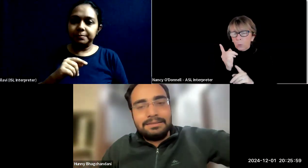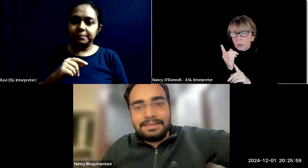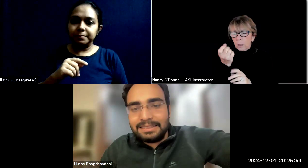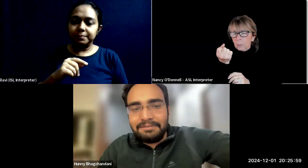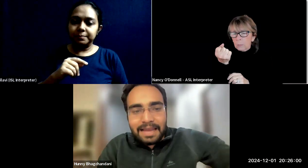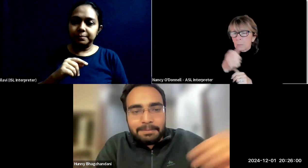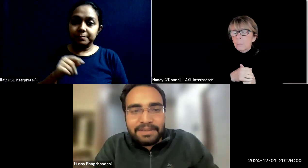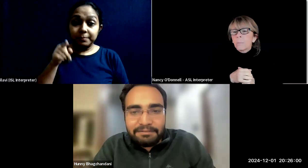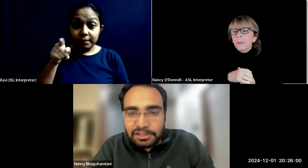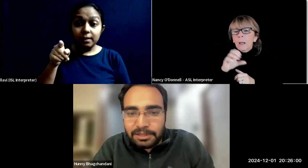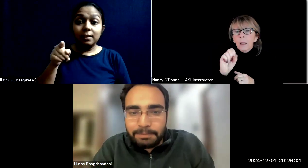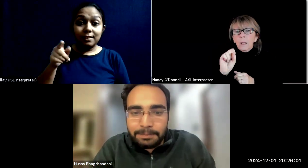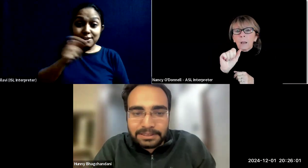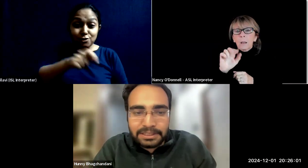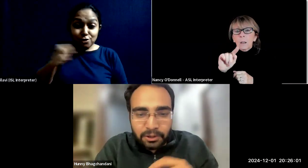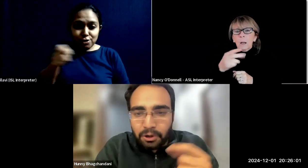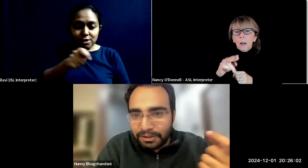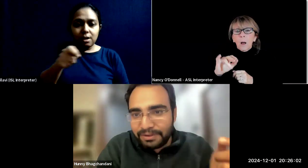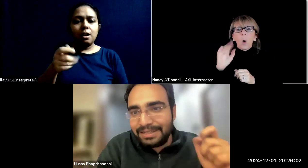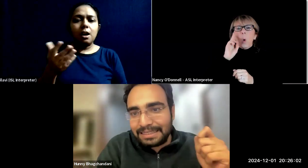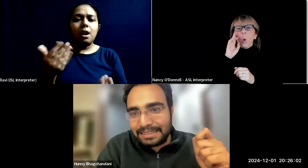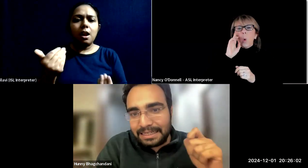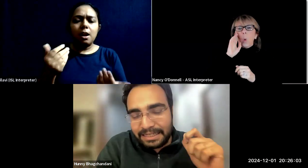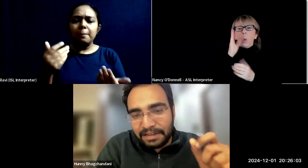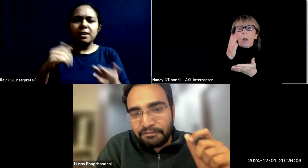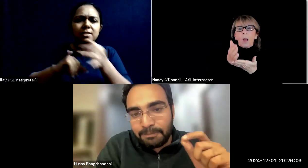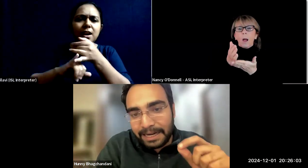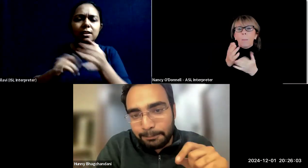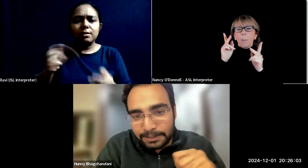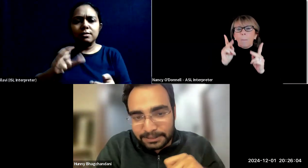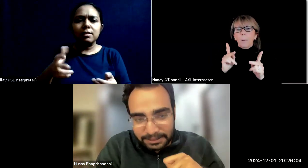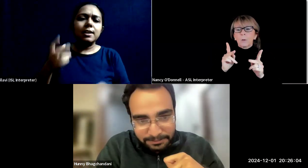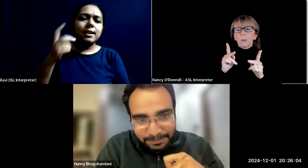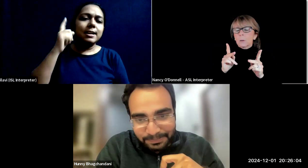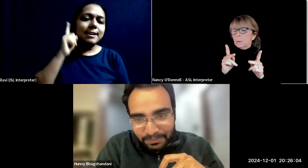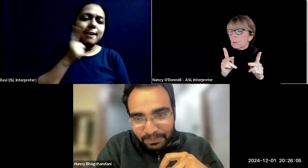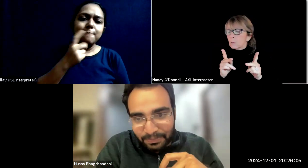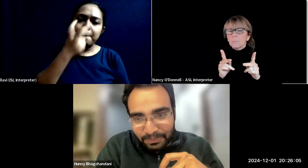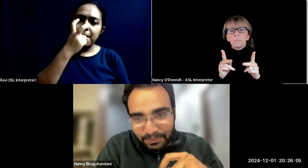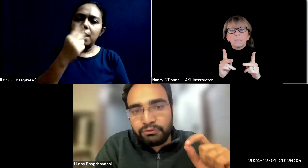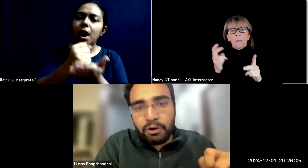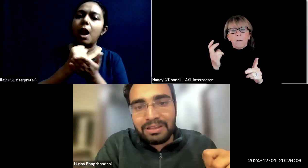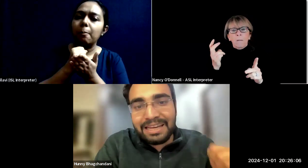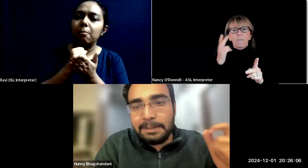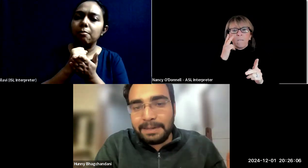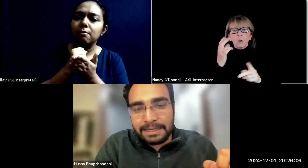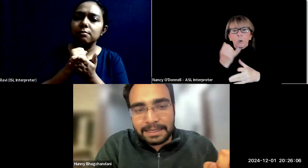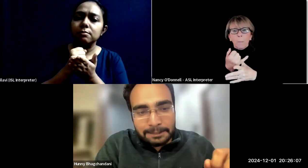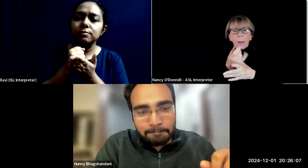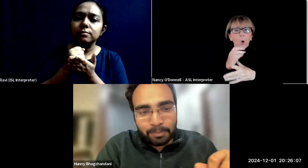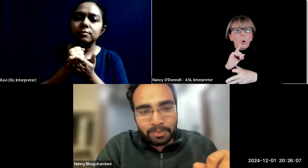Saarthi will help a visually impaired person or even a deaf blind person to walk independently